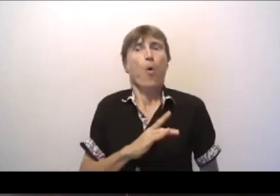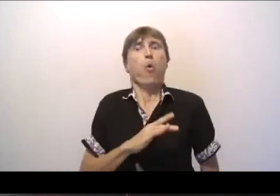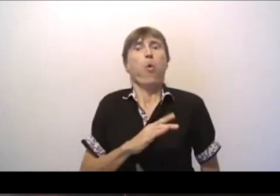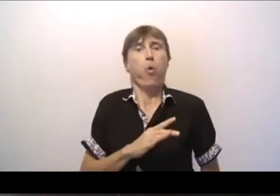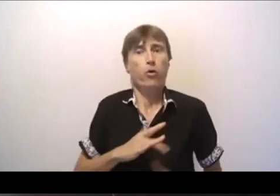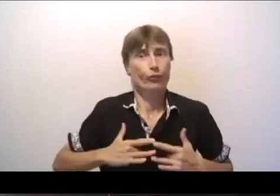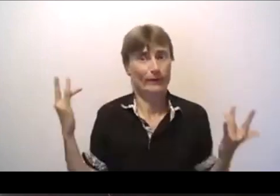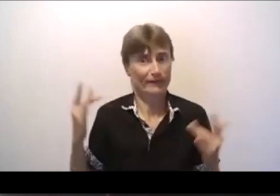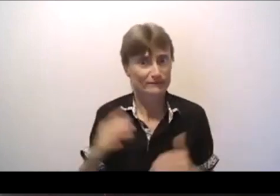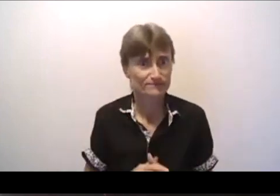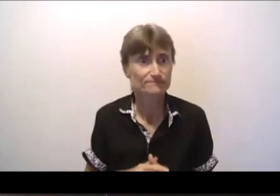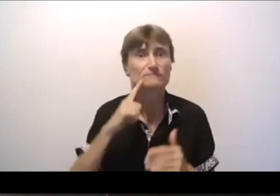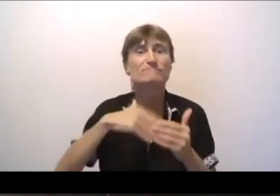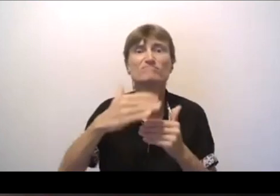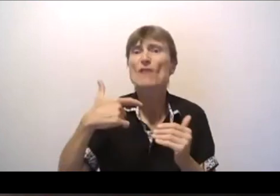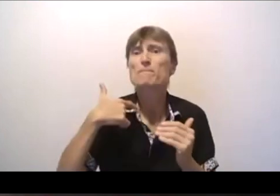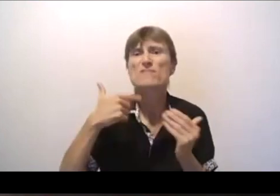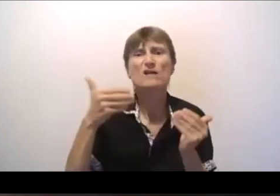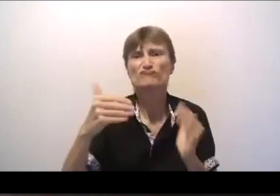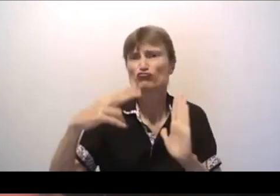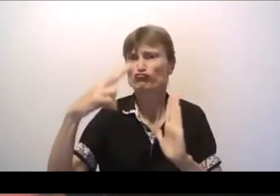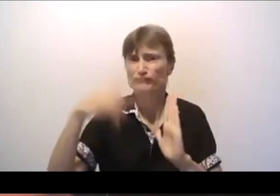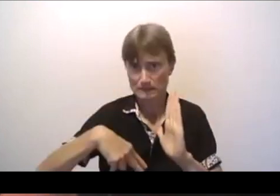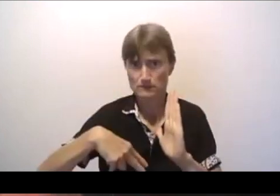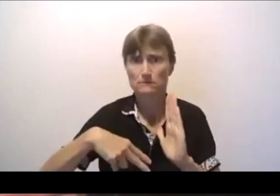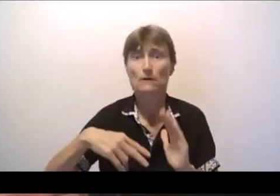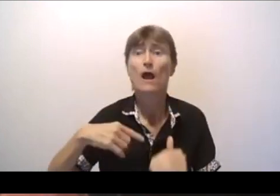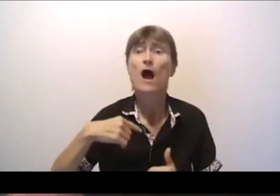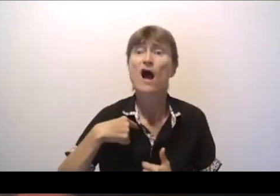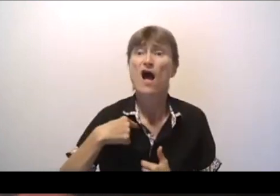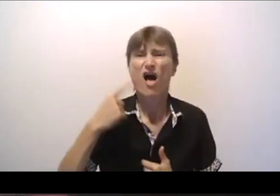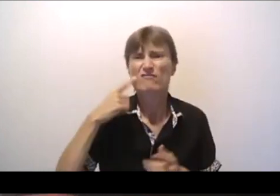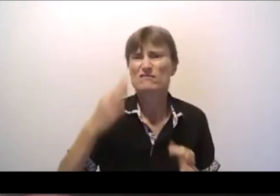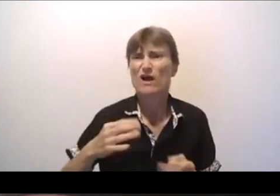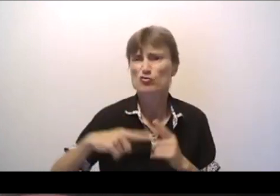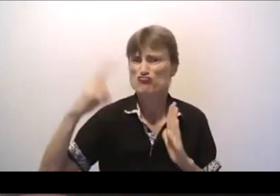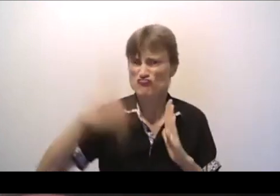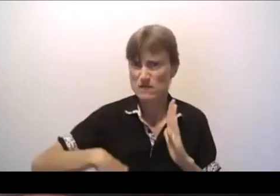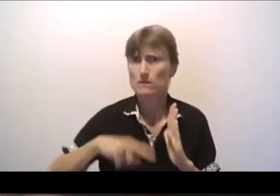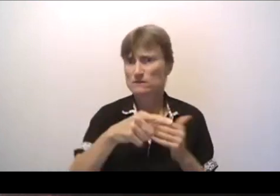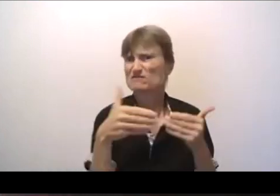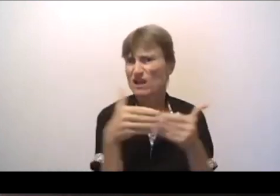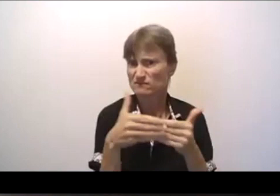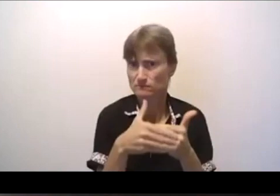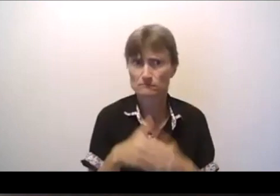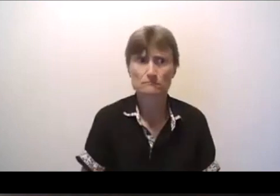all right so i'm going to read this and i told myself that i would just read it so i'm going to do it as a contemporary multi-artist curator